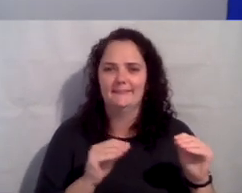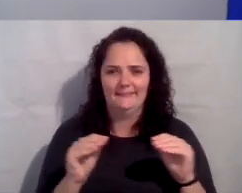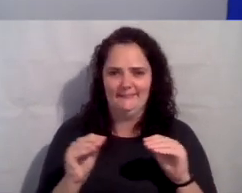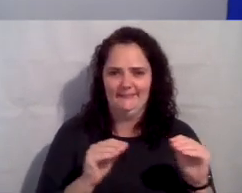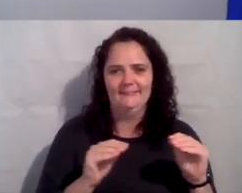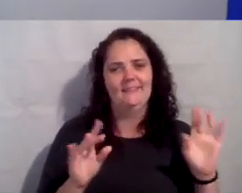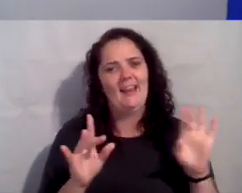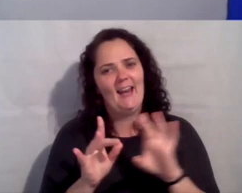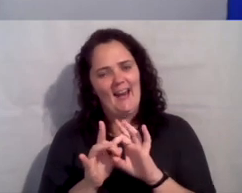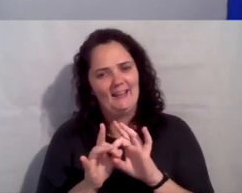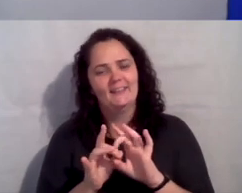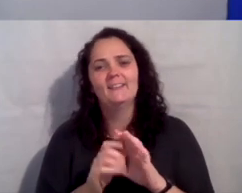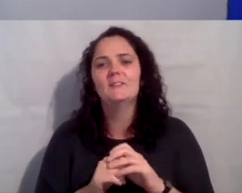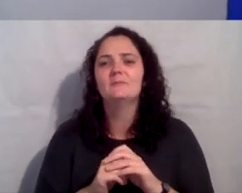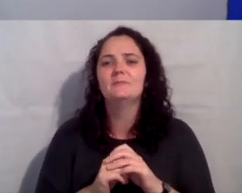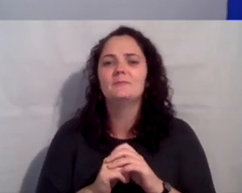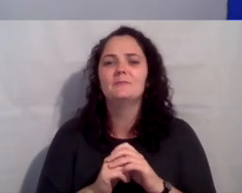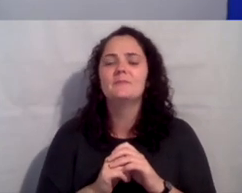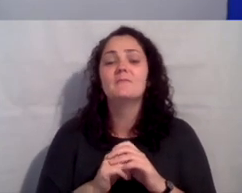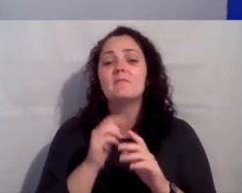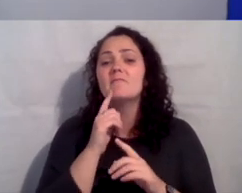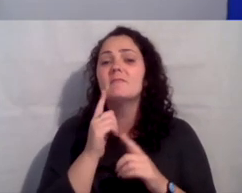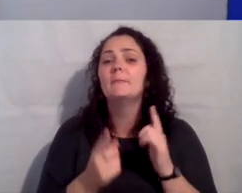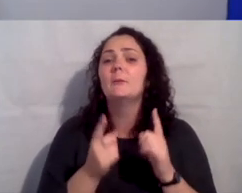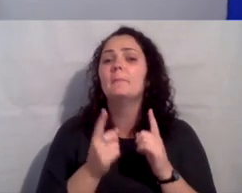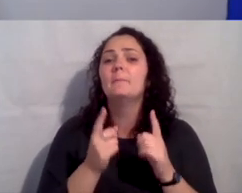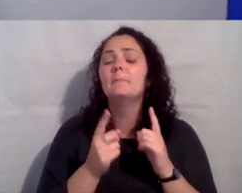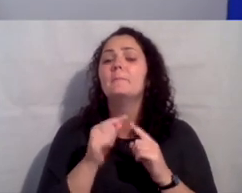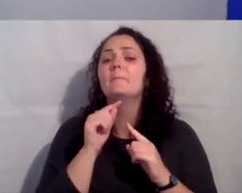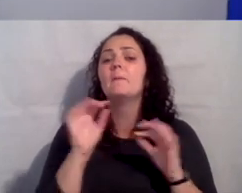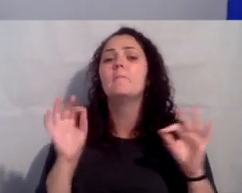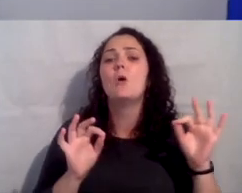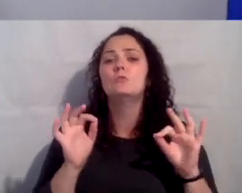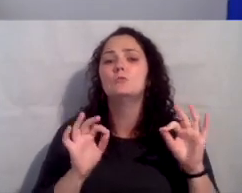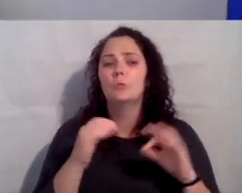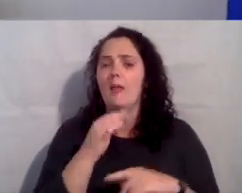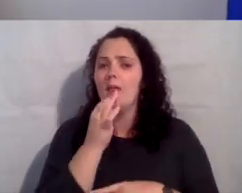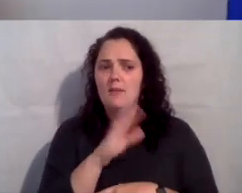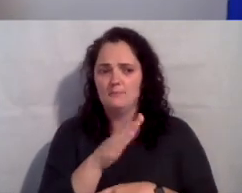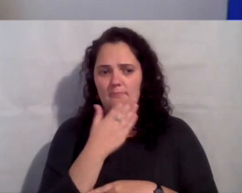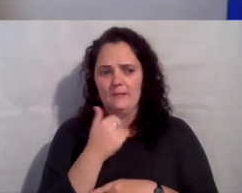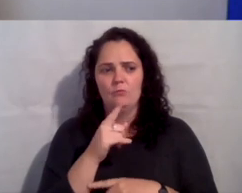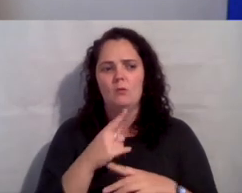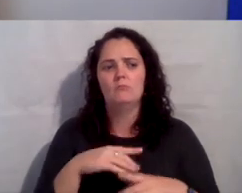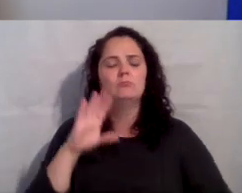drawing. Typically models are asked to do a very strange kind of performance called posing where they adopt a classical pose like